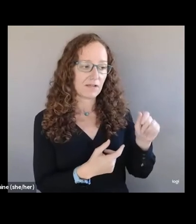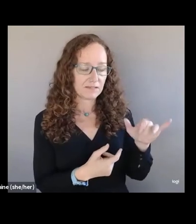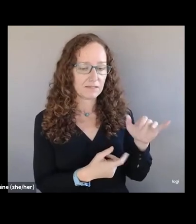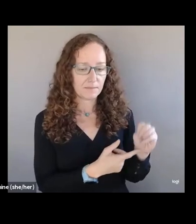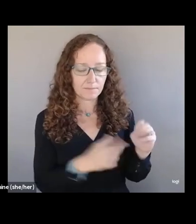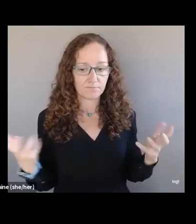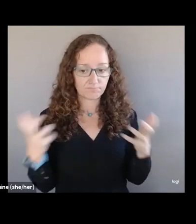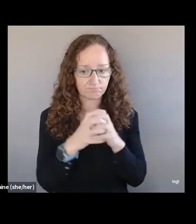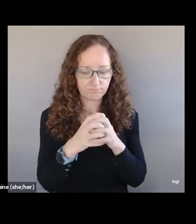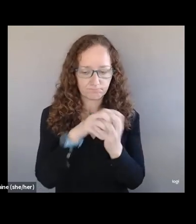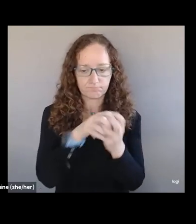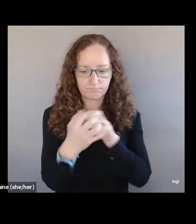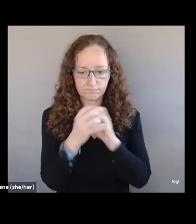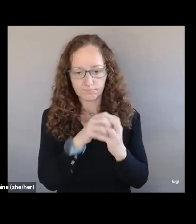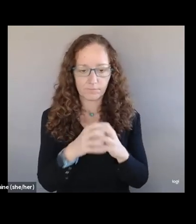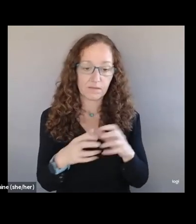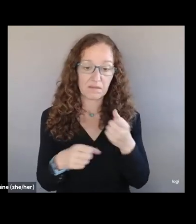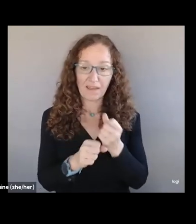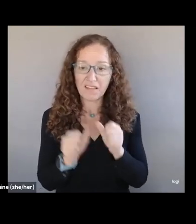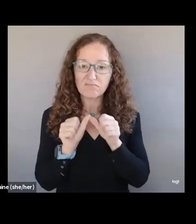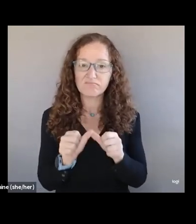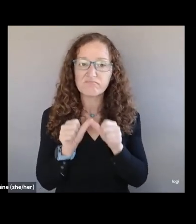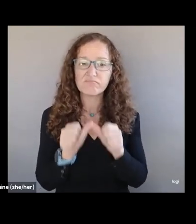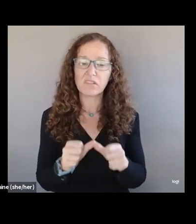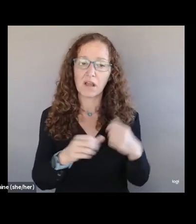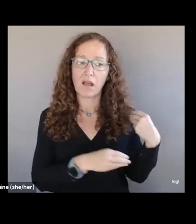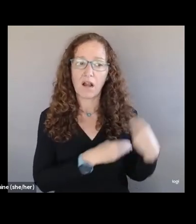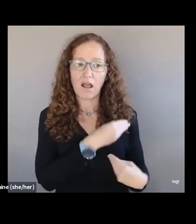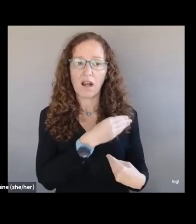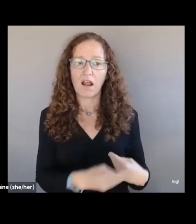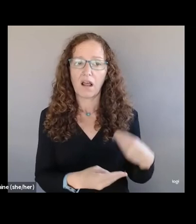generations. Even Marxist critiques of capitalism have